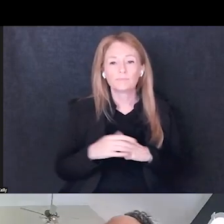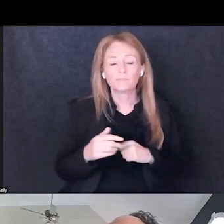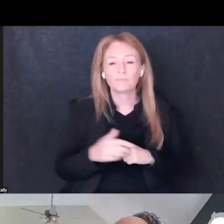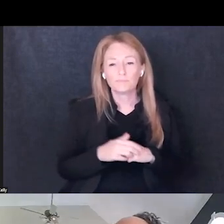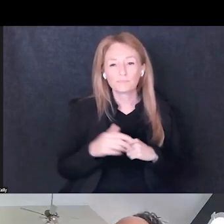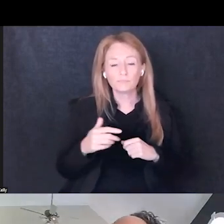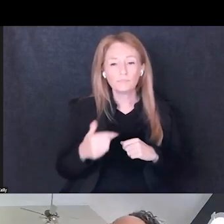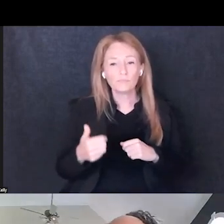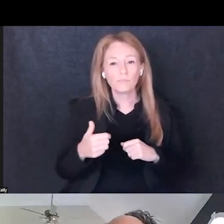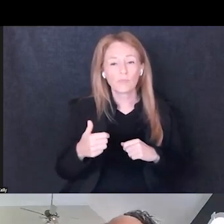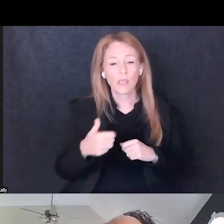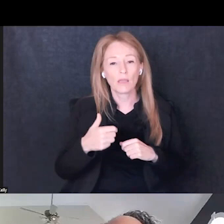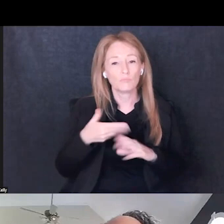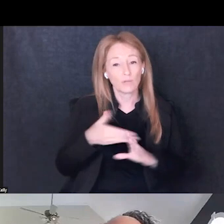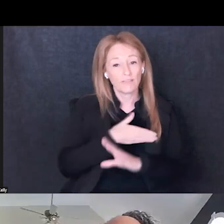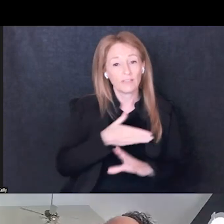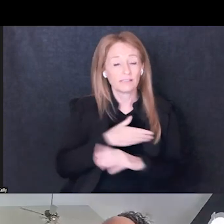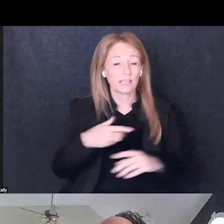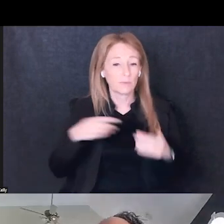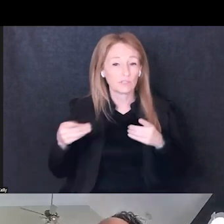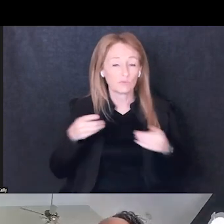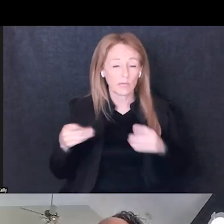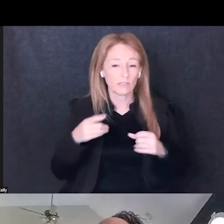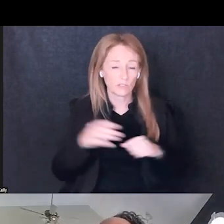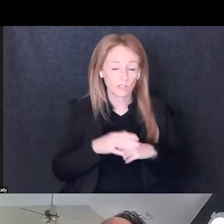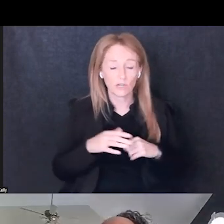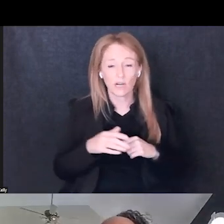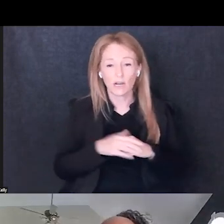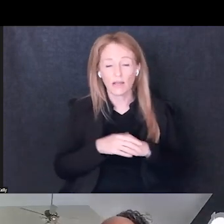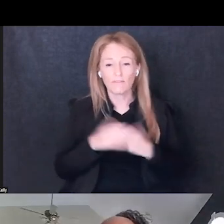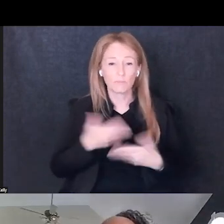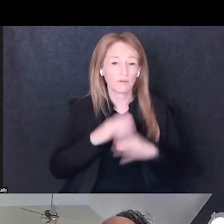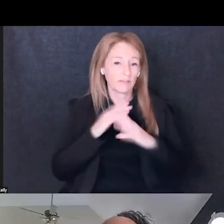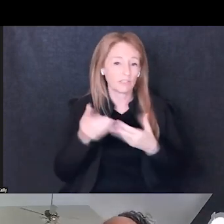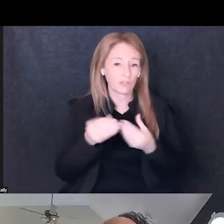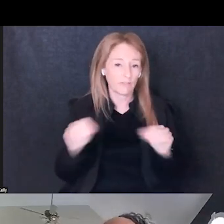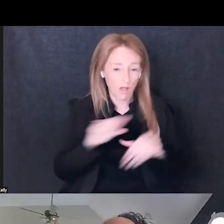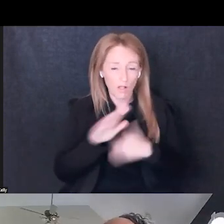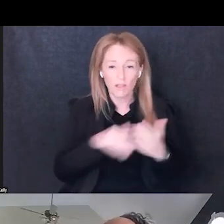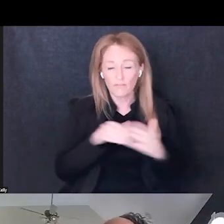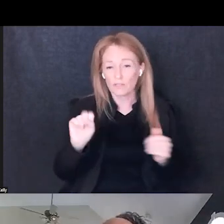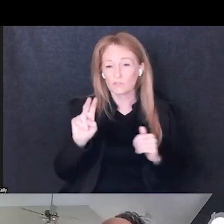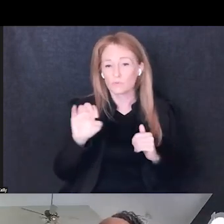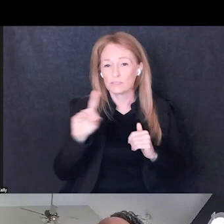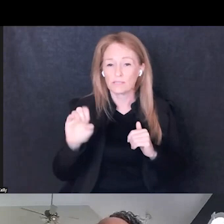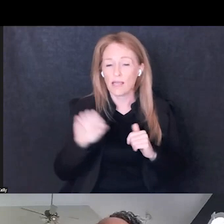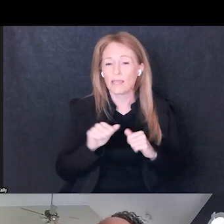I WAS THE DIRECTOR OF THE PREVENTION OFFICE SO THAT INCLUDED ALL OF SUICIDE PREVENTION AND WHEN I WAS THE ASSISTANCE DIRECTOR OF